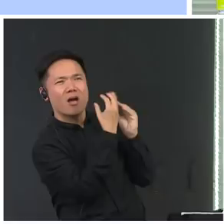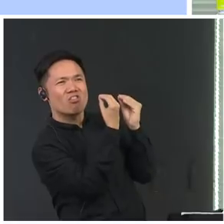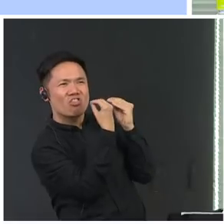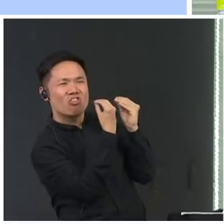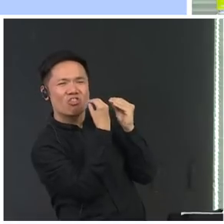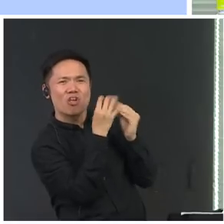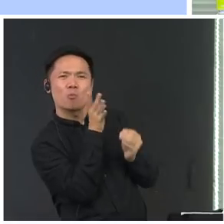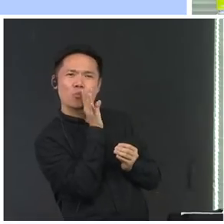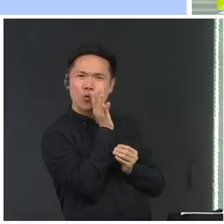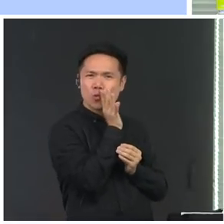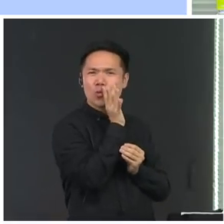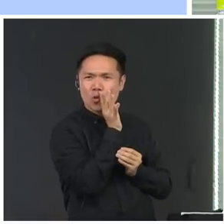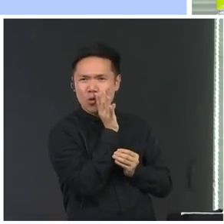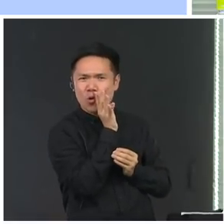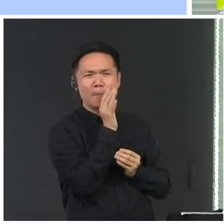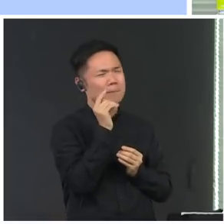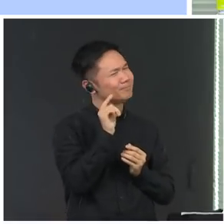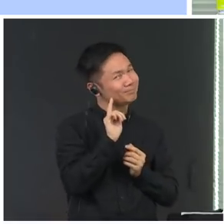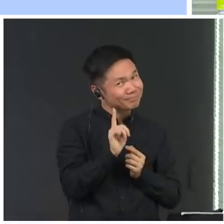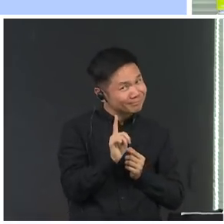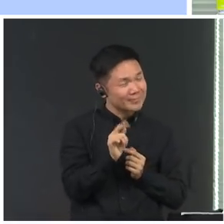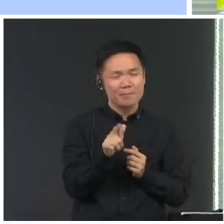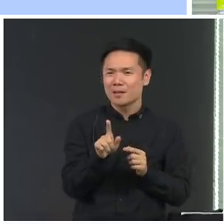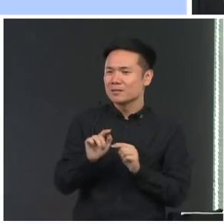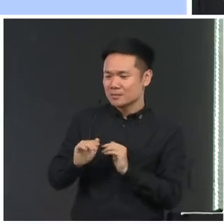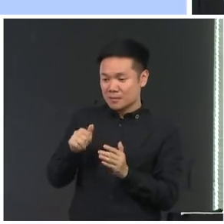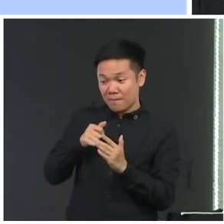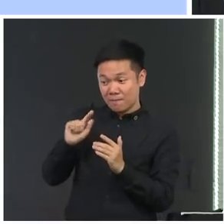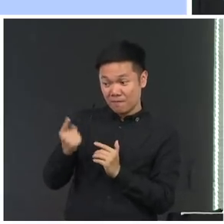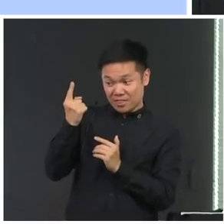We need to look at the mother tongue. Mother tongue is the language of your mother.